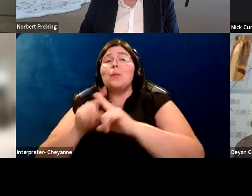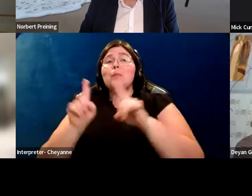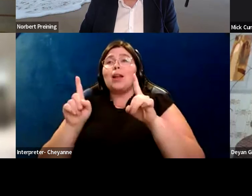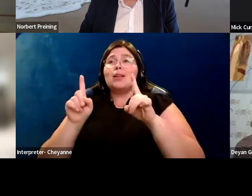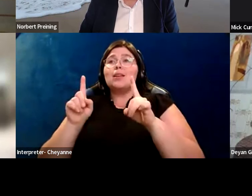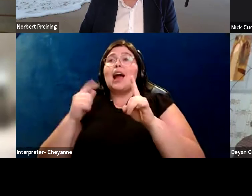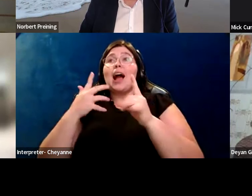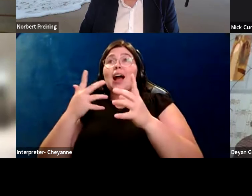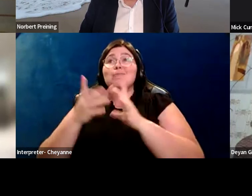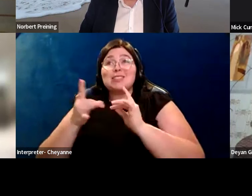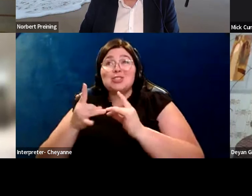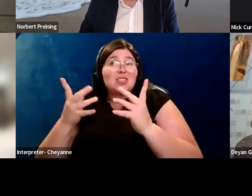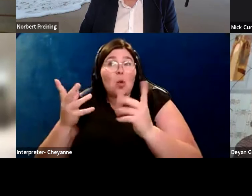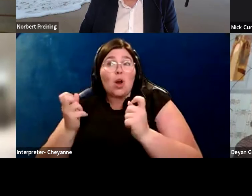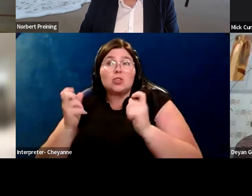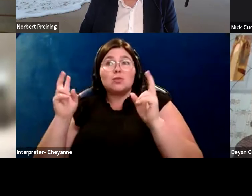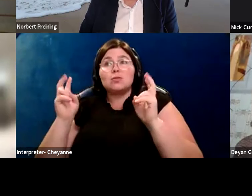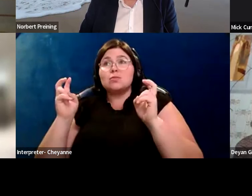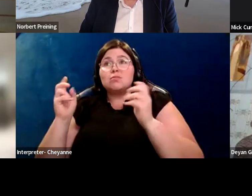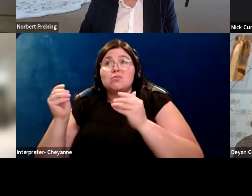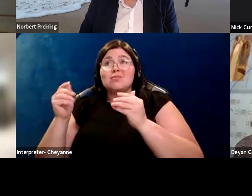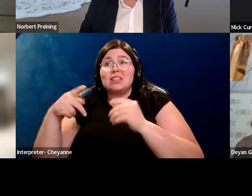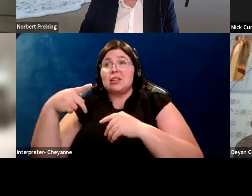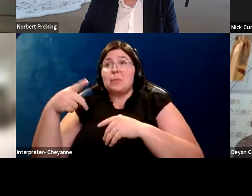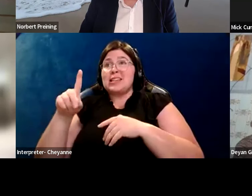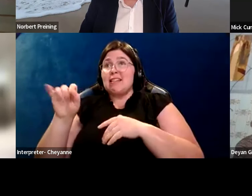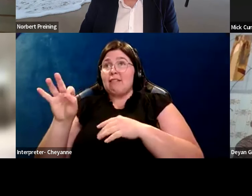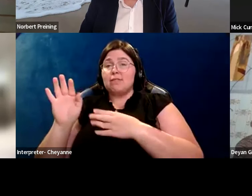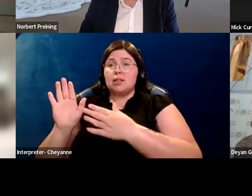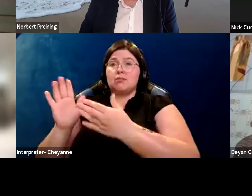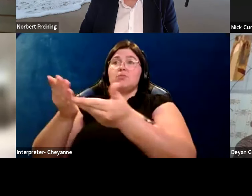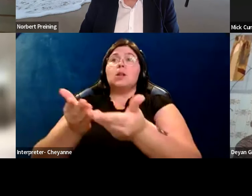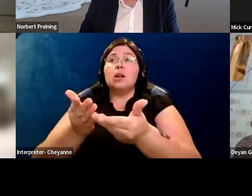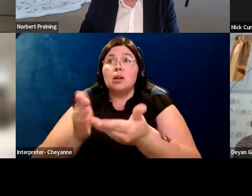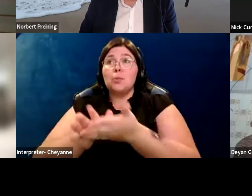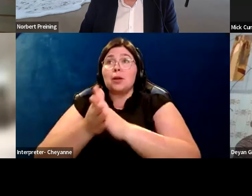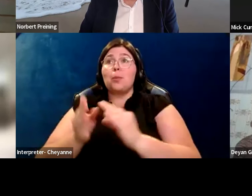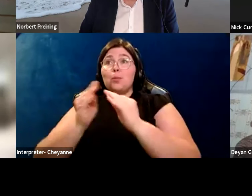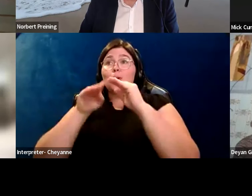like to move the PDF also into a space that is much more accessible.